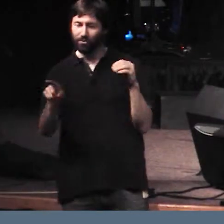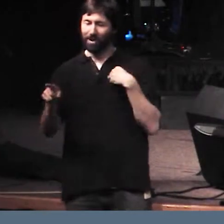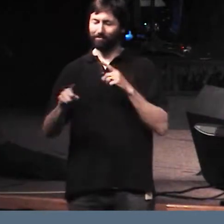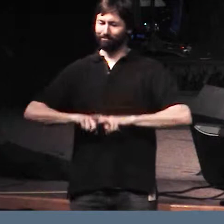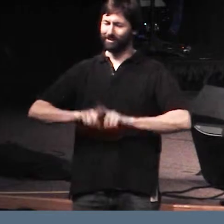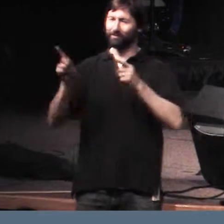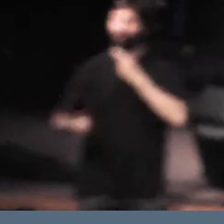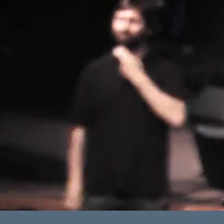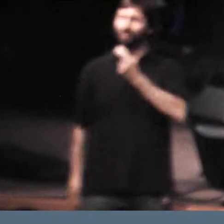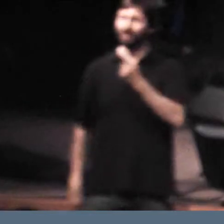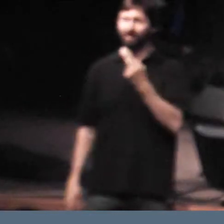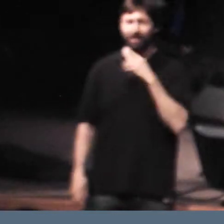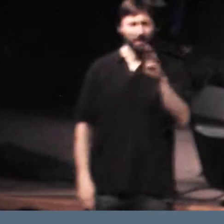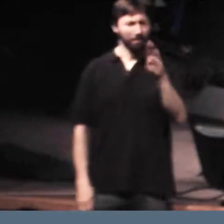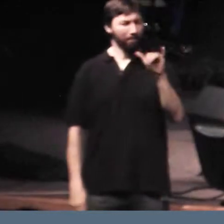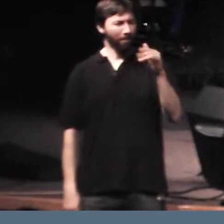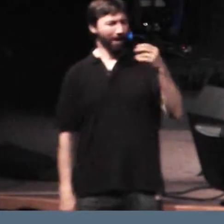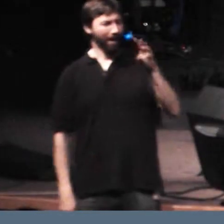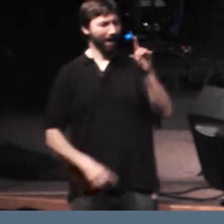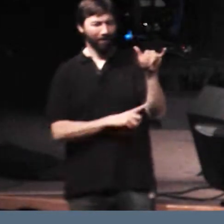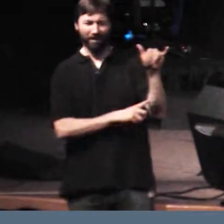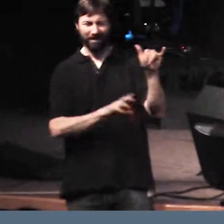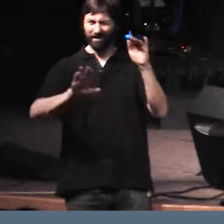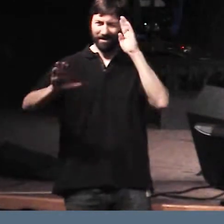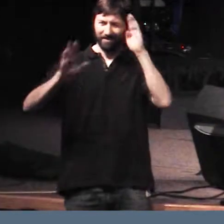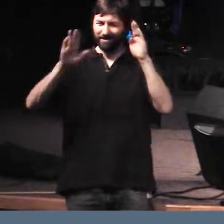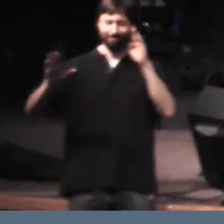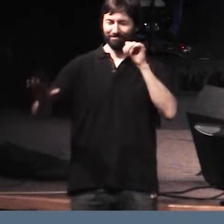something like boy howdy that doesn't make a lot of sense to me